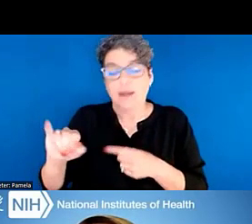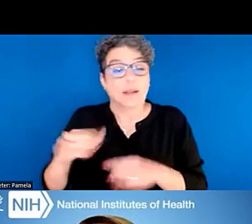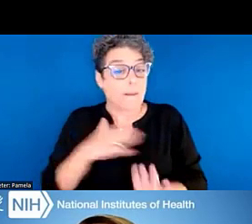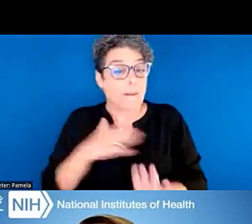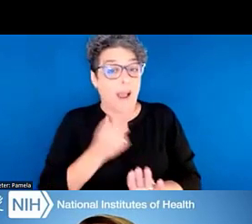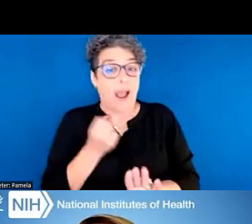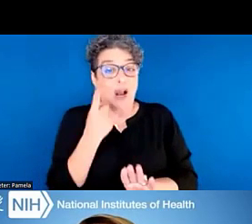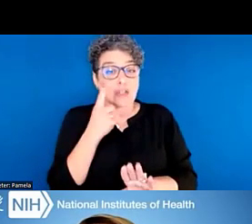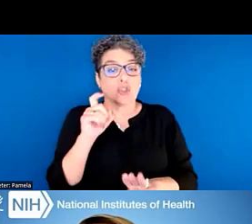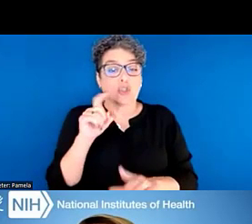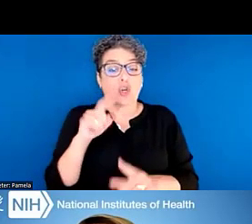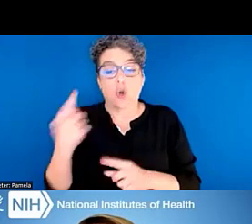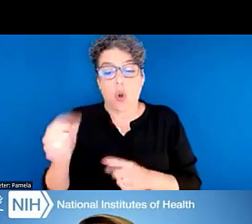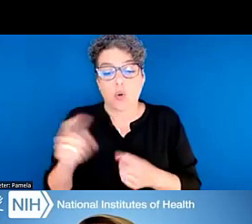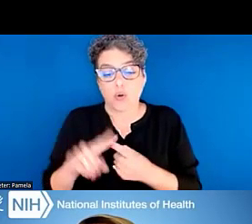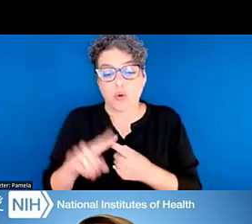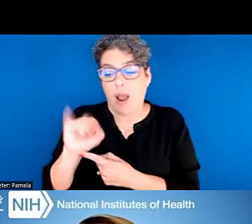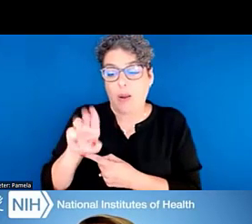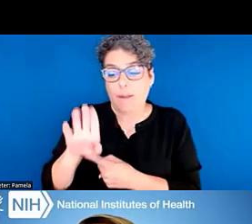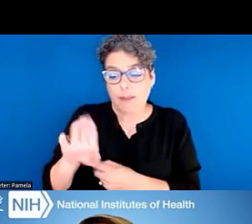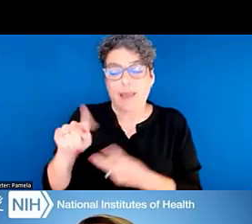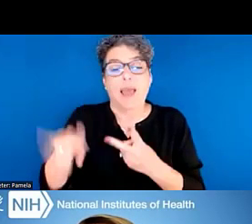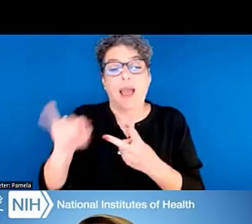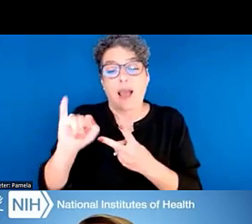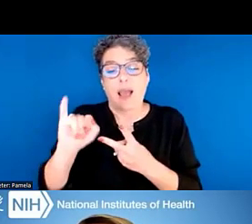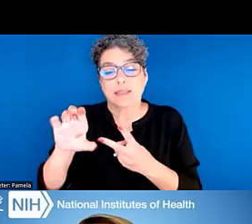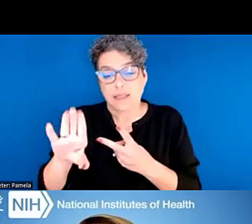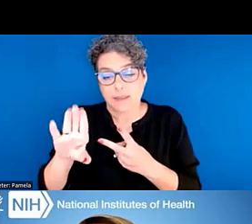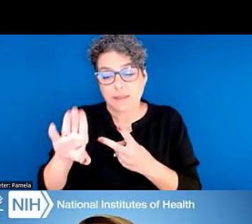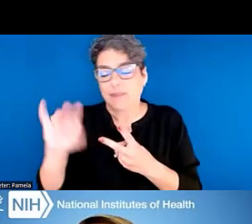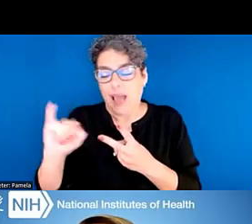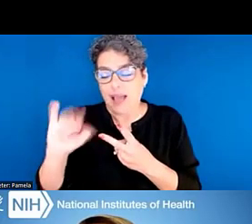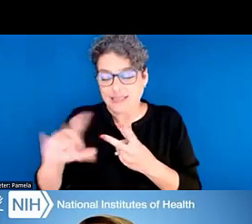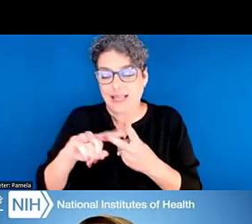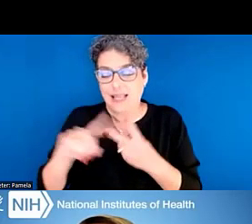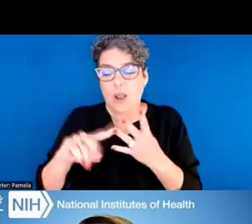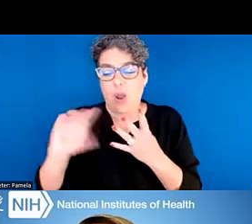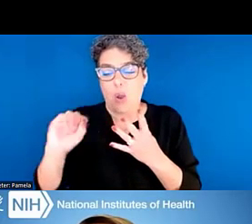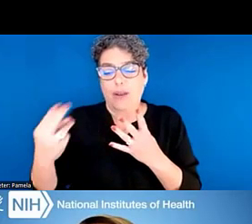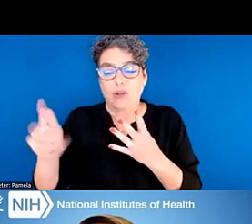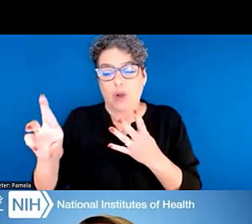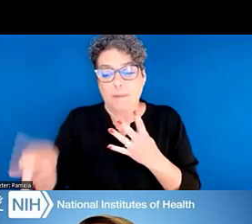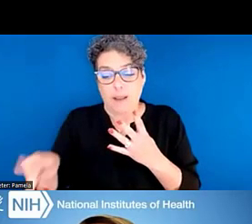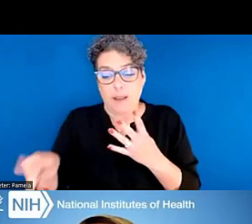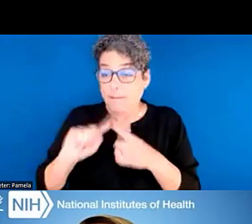and to the IC and to OHRP, but is it only reportable to ORI